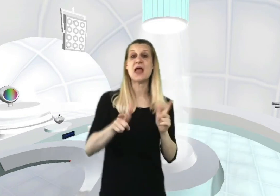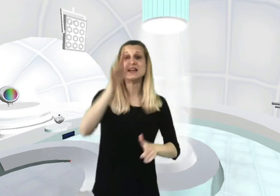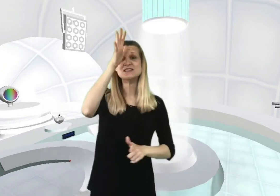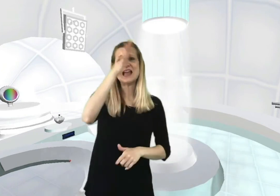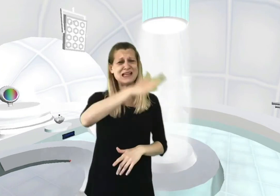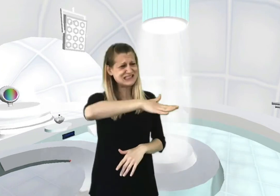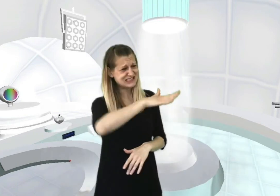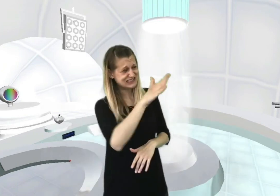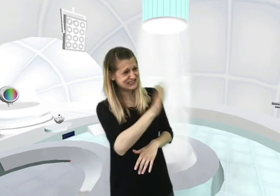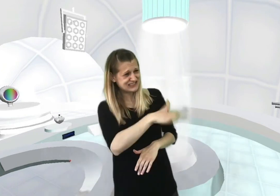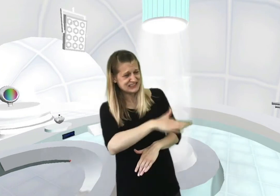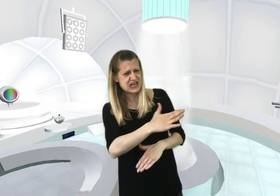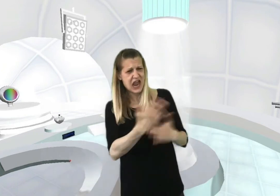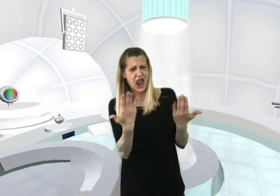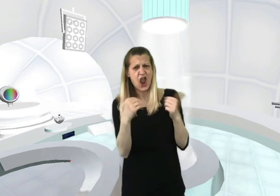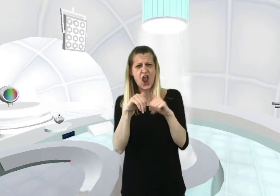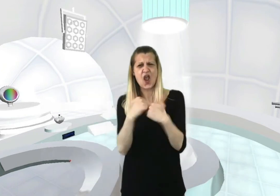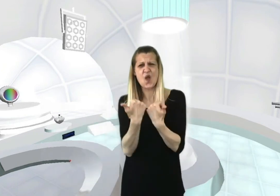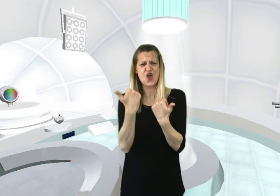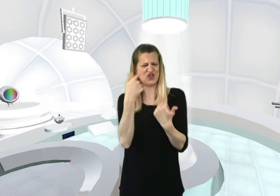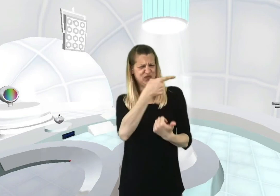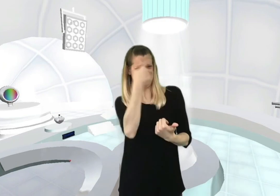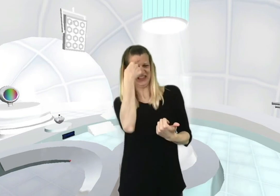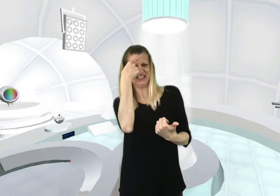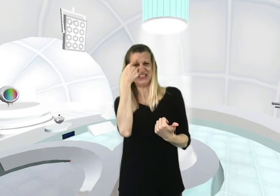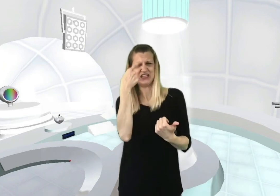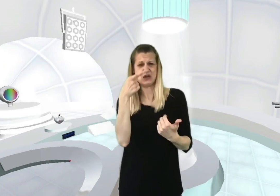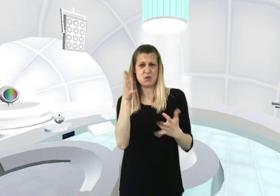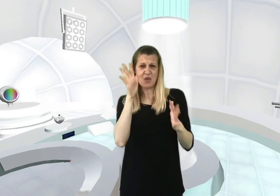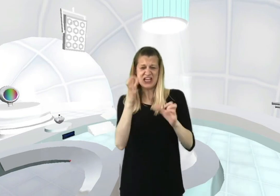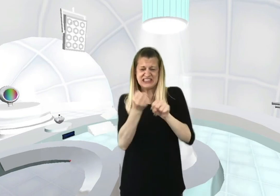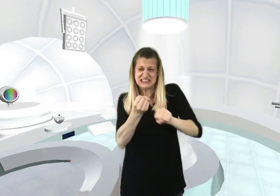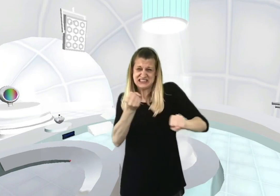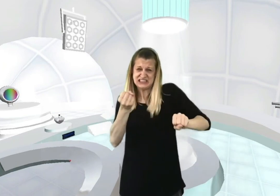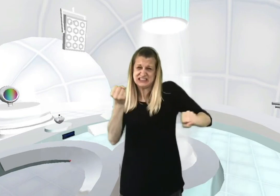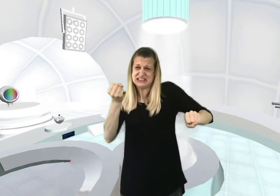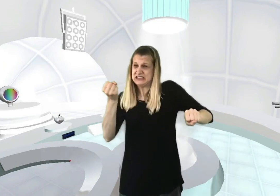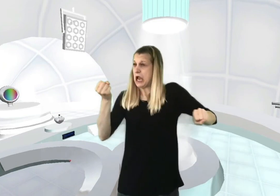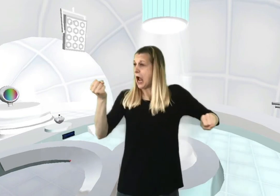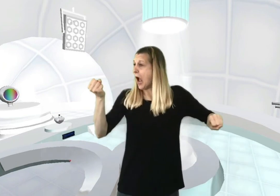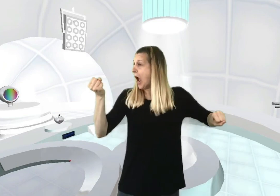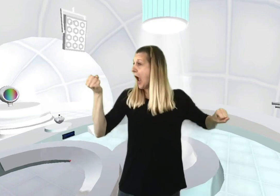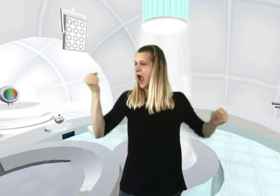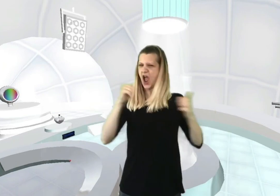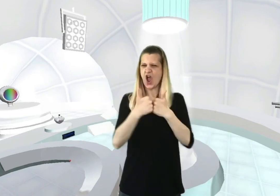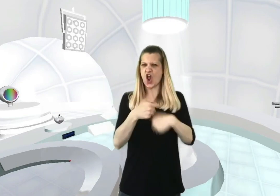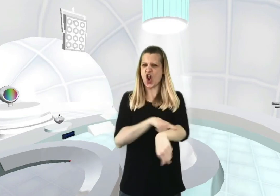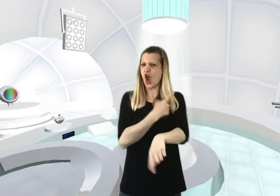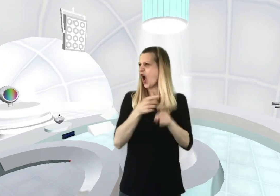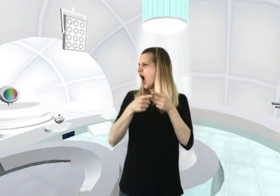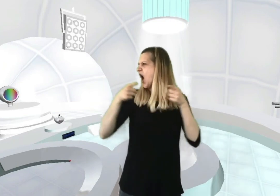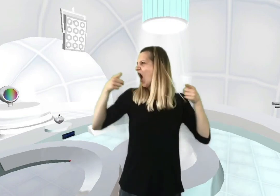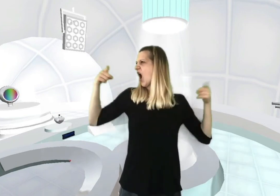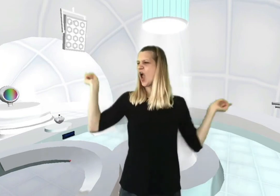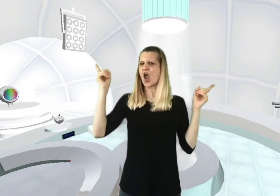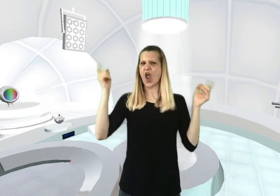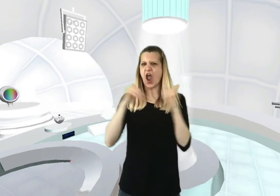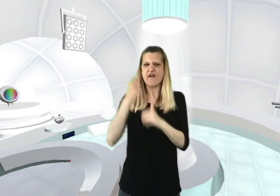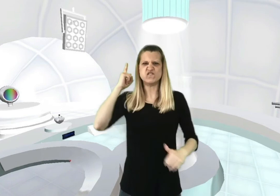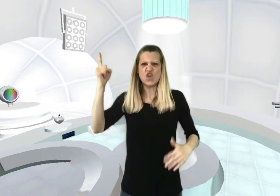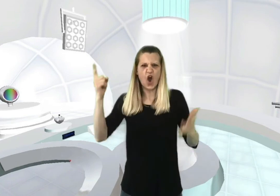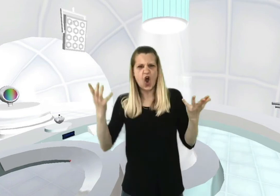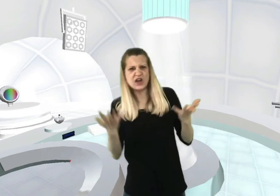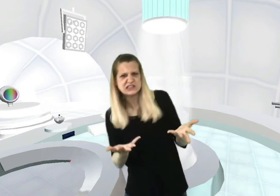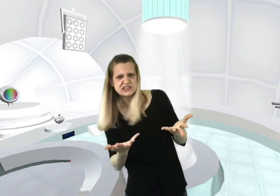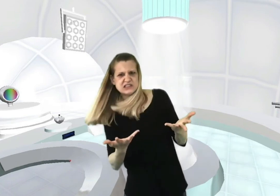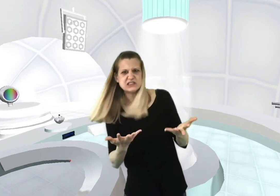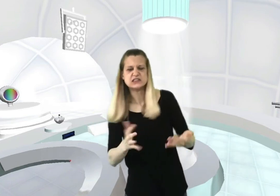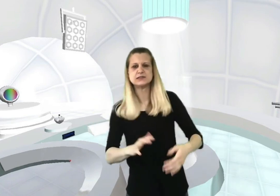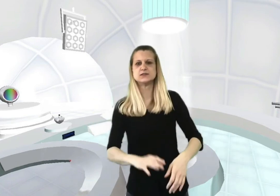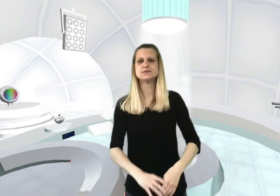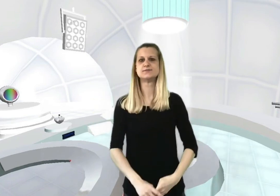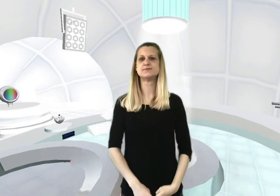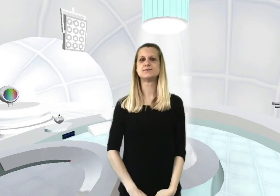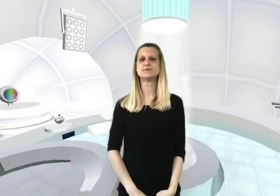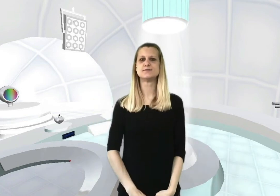"How far would you think he’ll stretch?" asked Mr. Teavee.